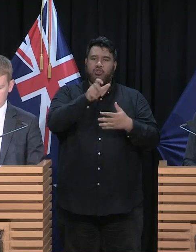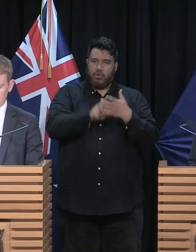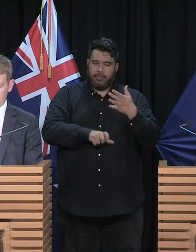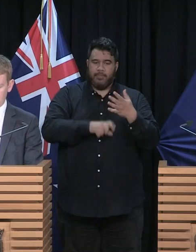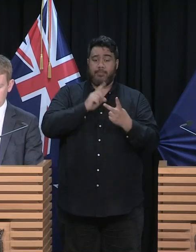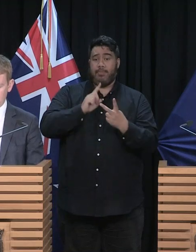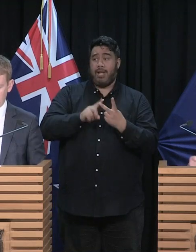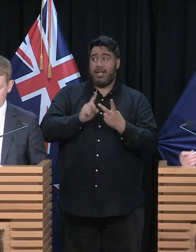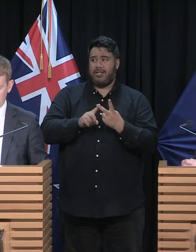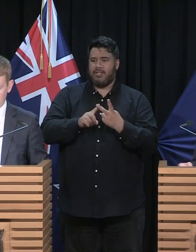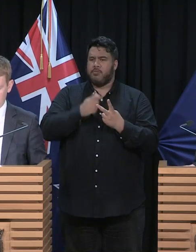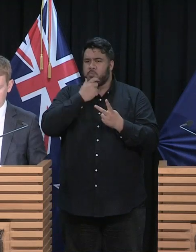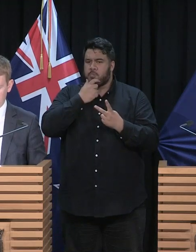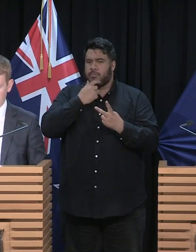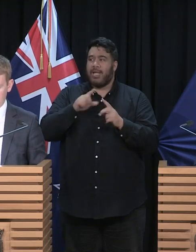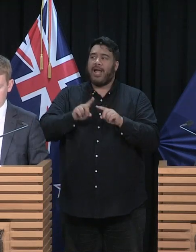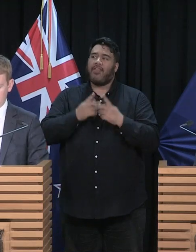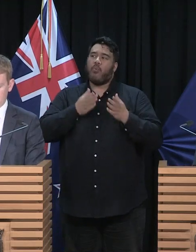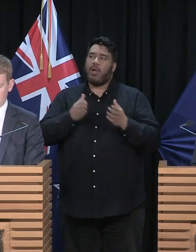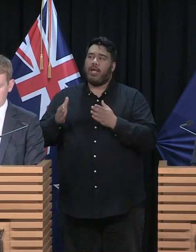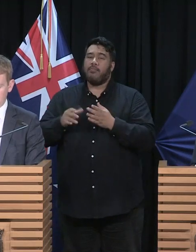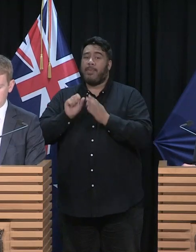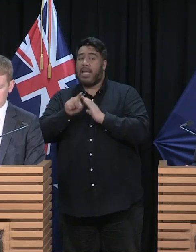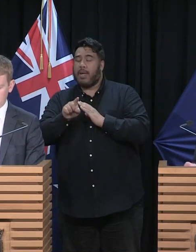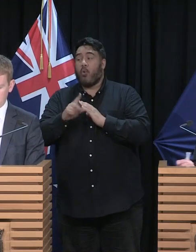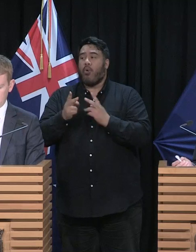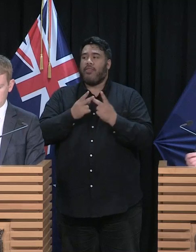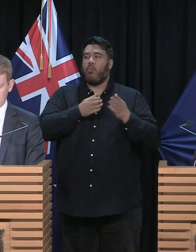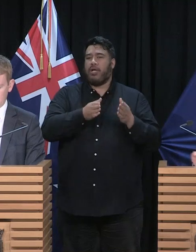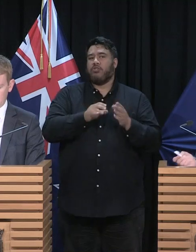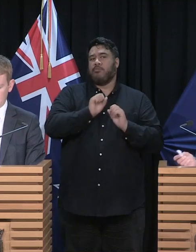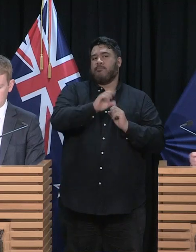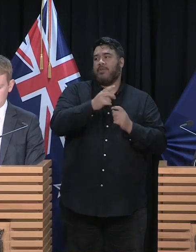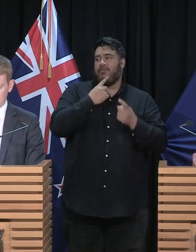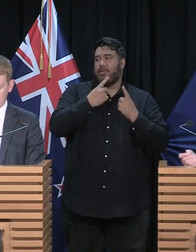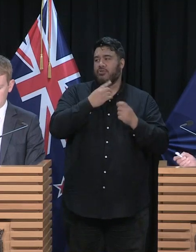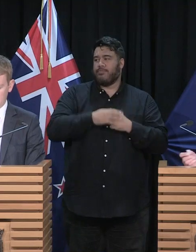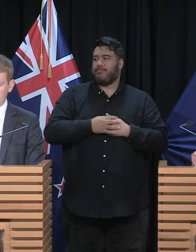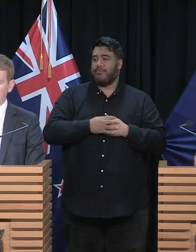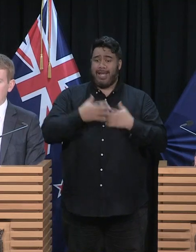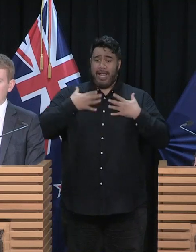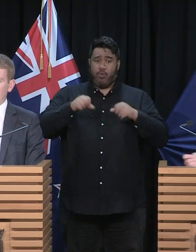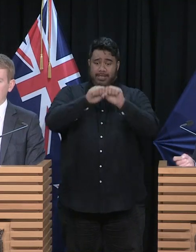we're sending it via email. But we're also looking at ways to transmit the information